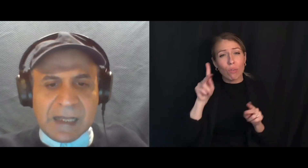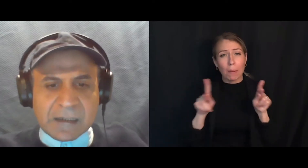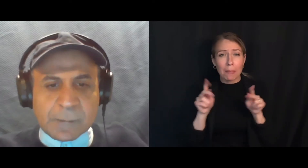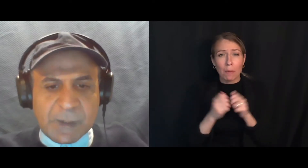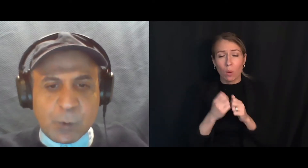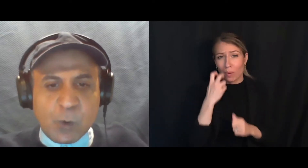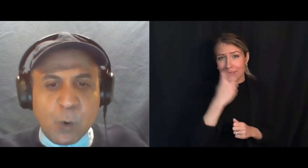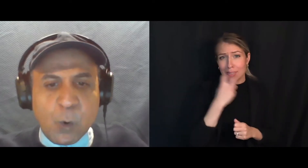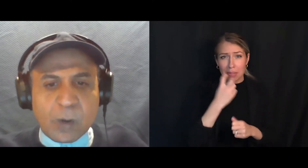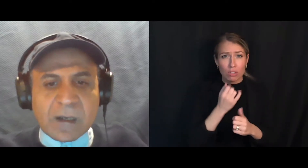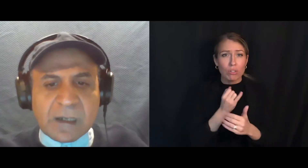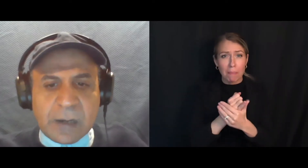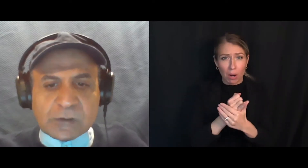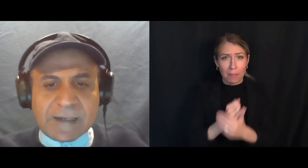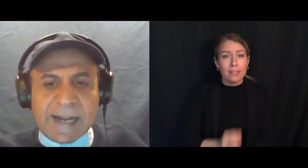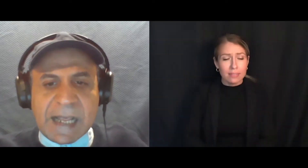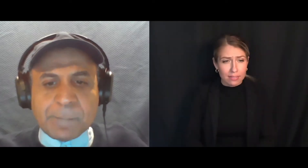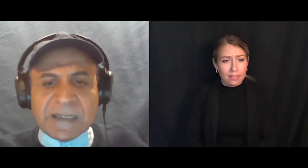and people who encounter APD